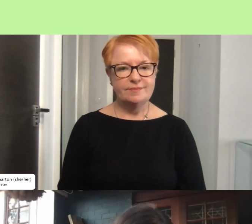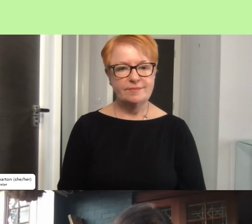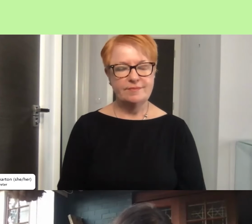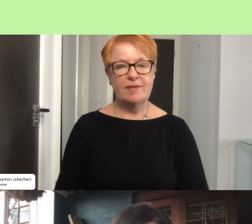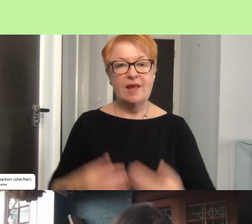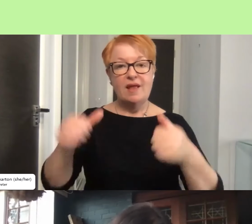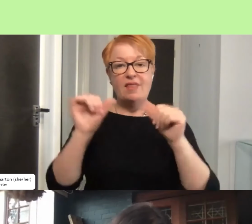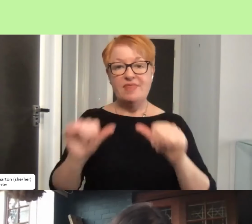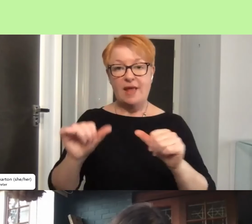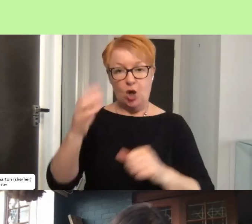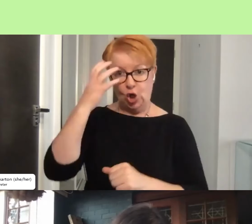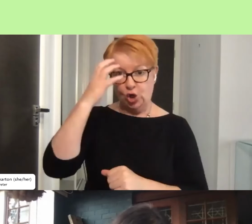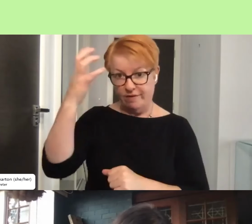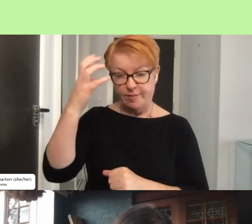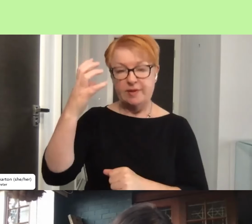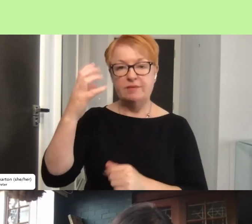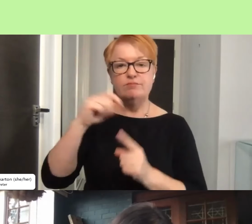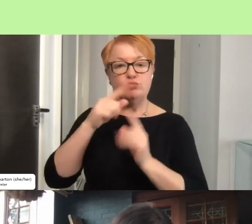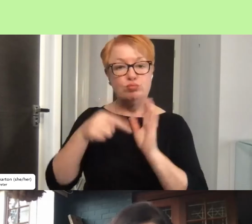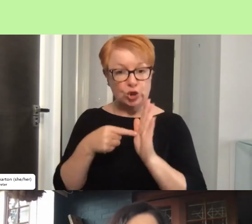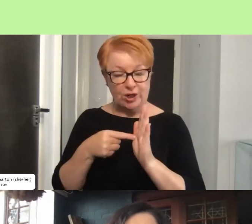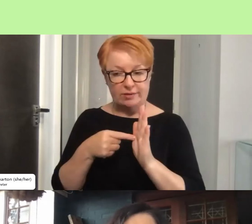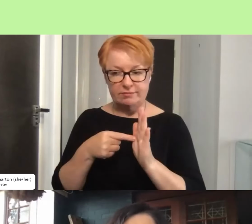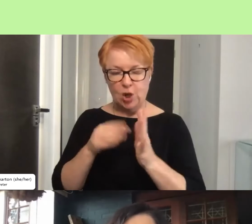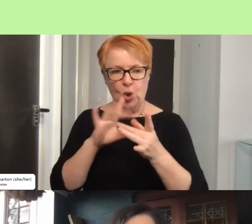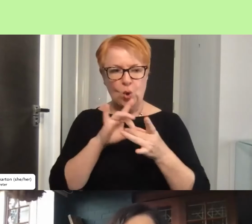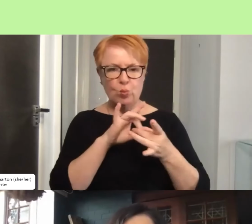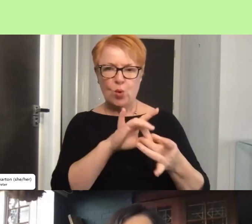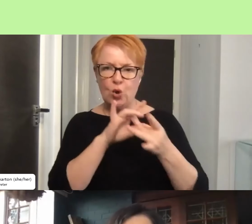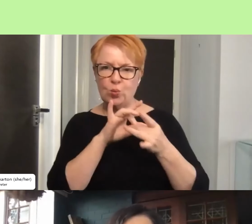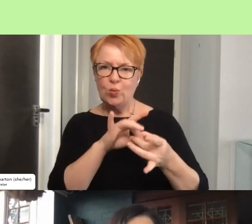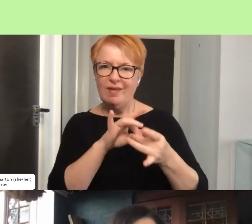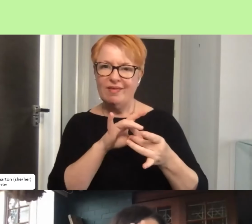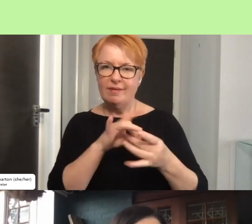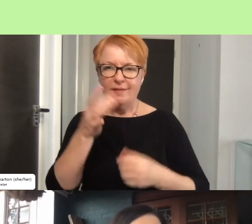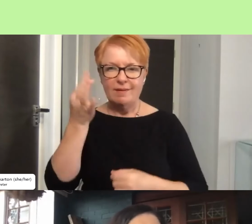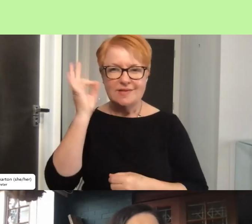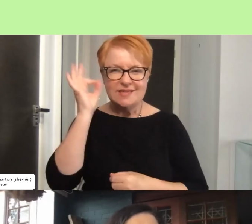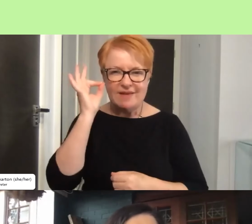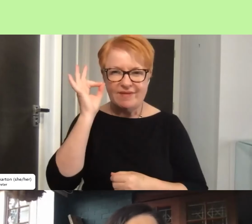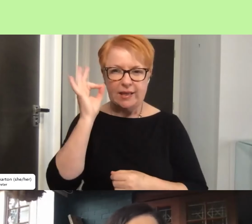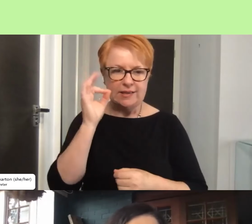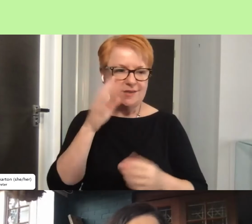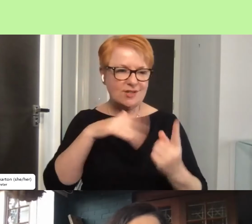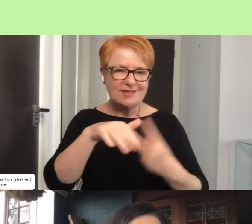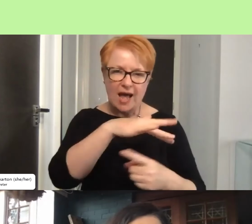we worked with civic society organisations, in what's called a ‘Million Homes Programme’,